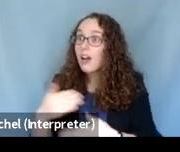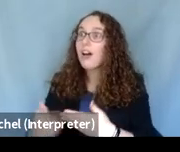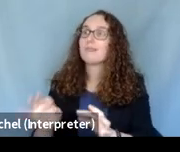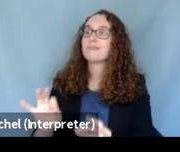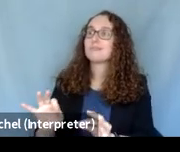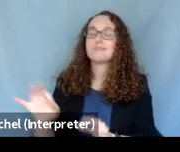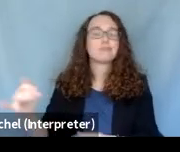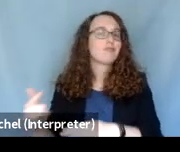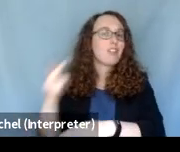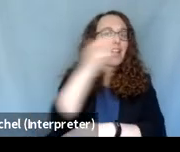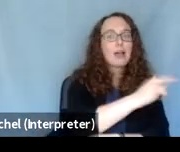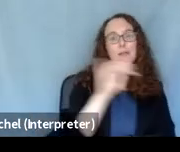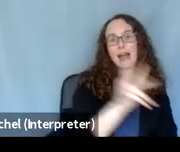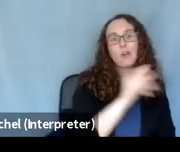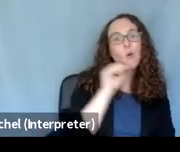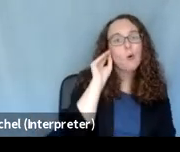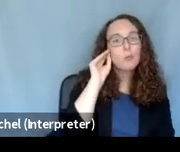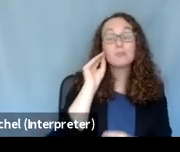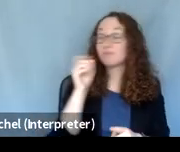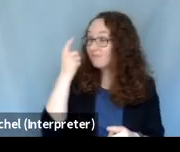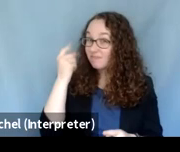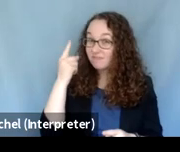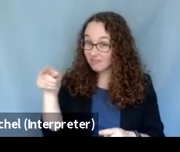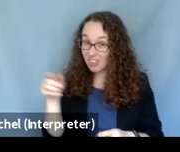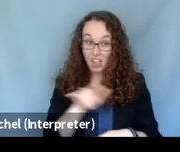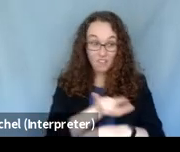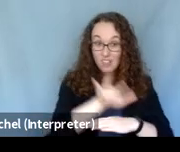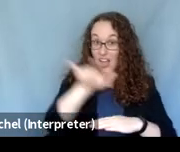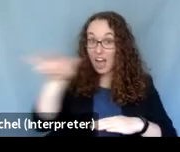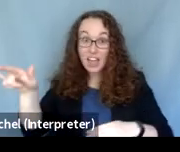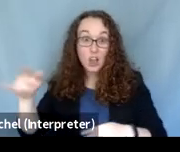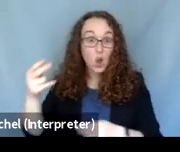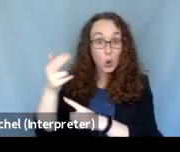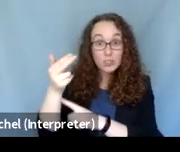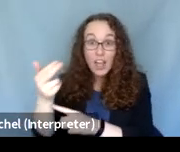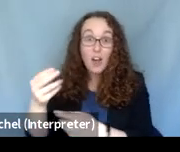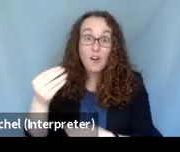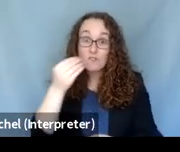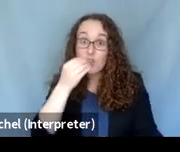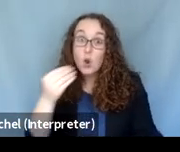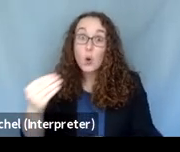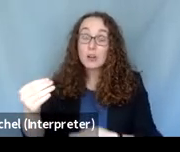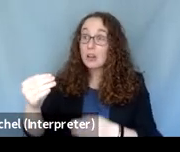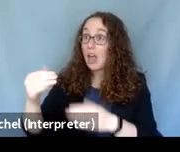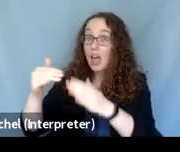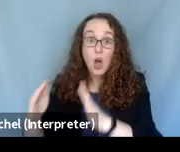your flight is paid for, your hotel rooms are paid for, the food and the orientations are paid for,